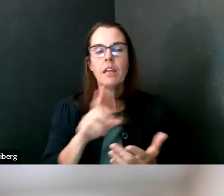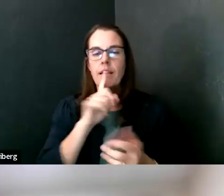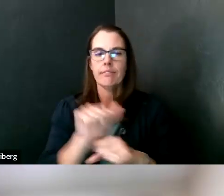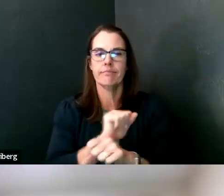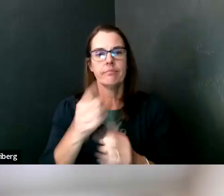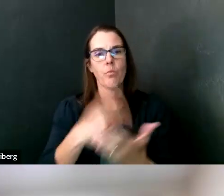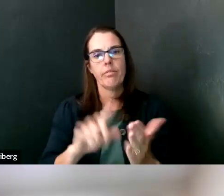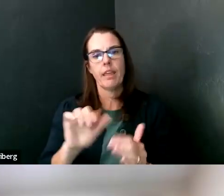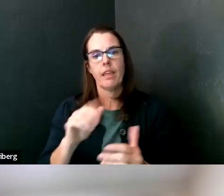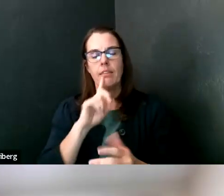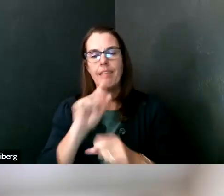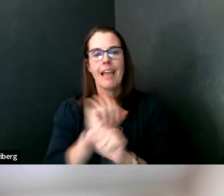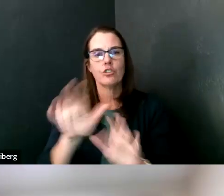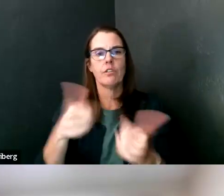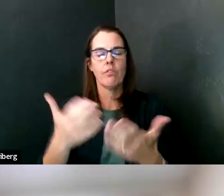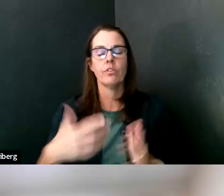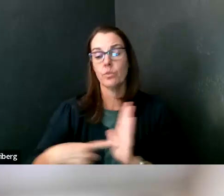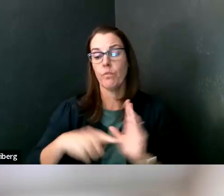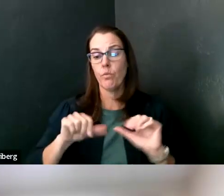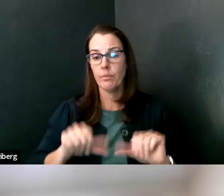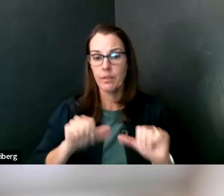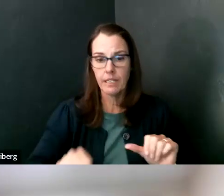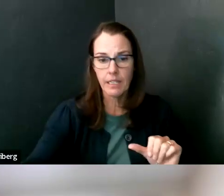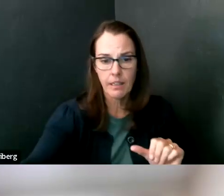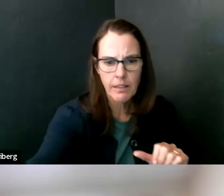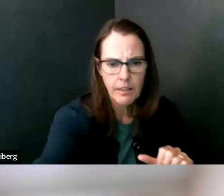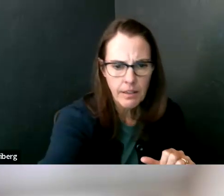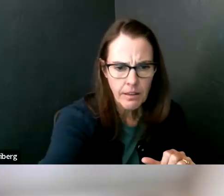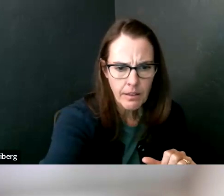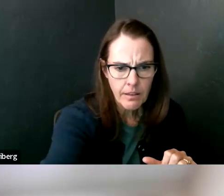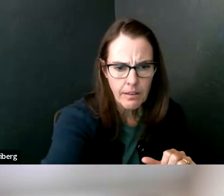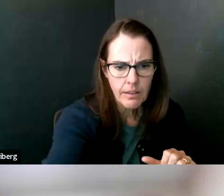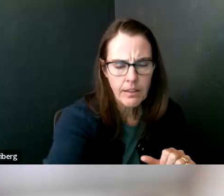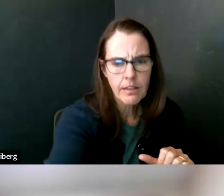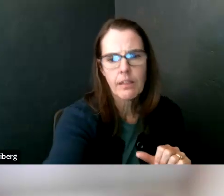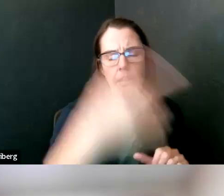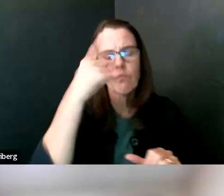matters because affordability analyses be uh built on these comparisons inherit the problem. If the